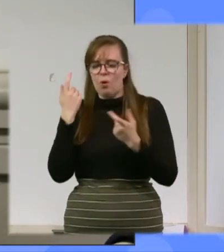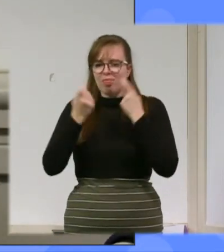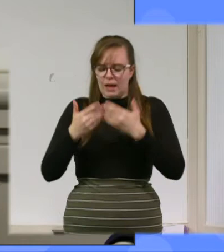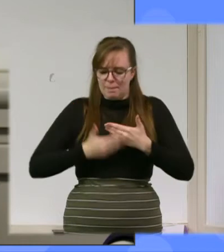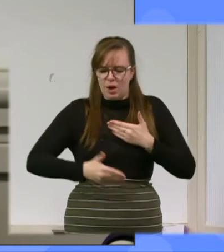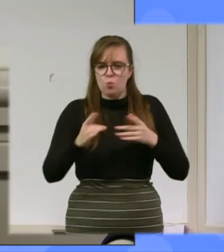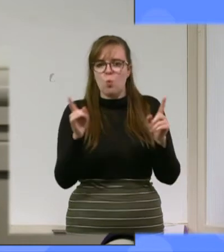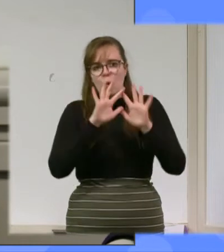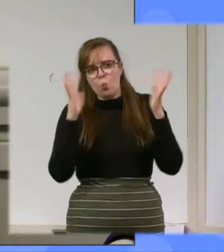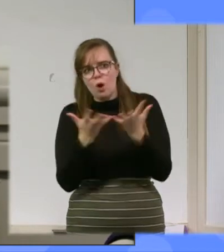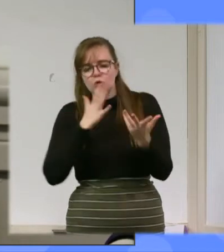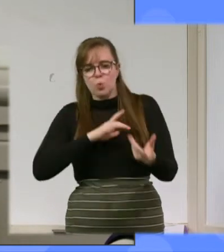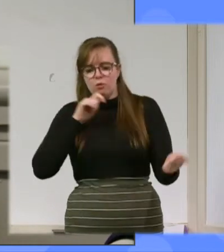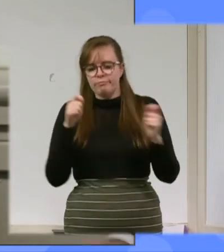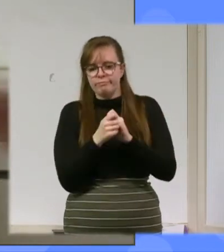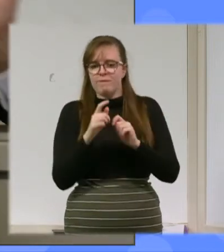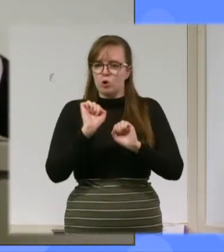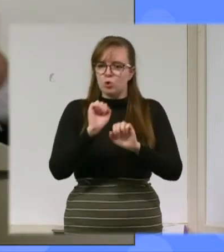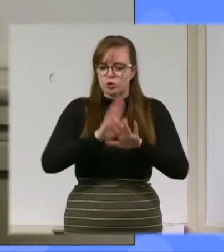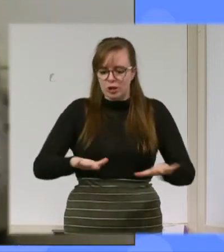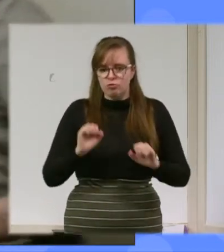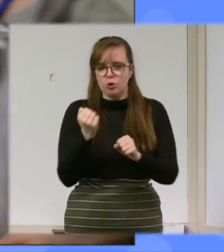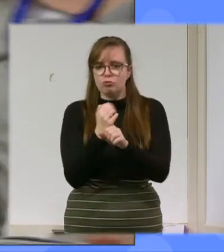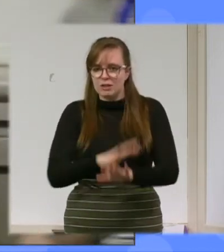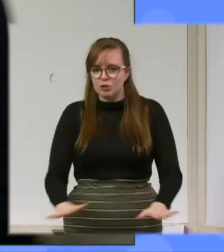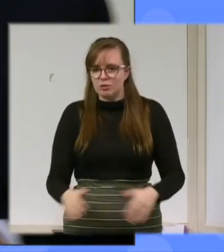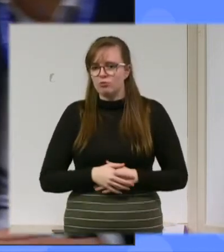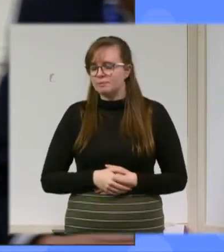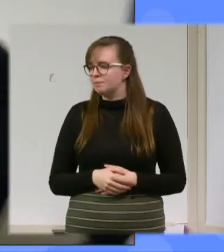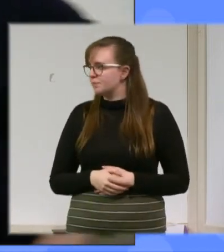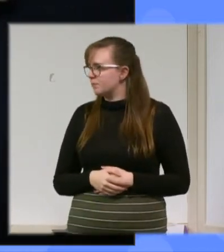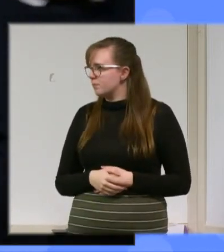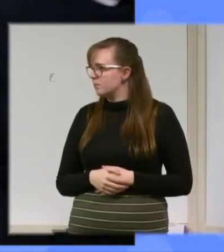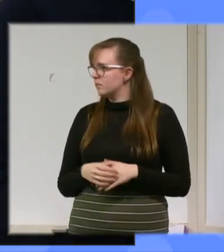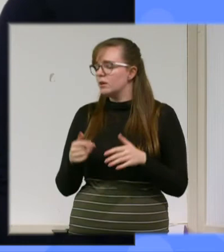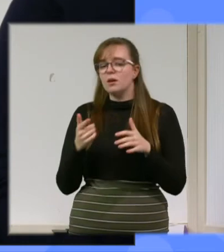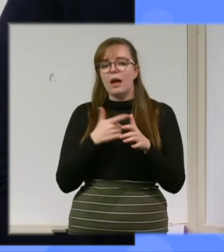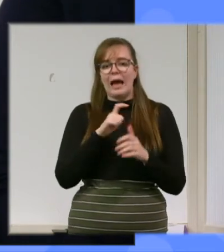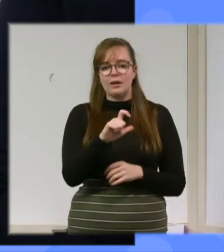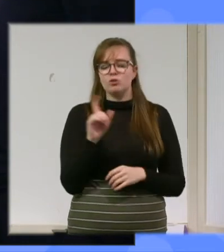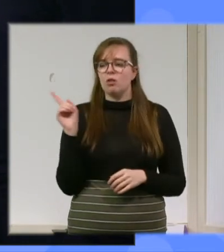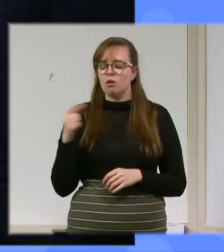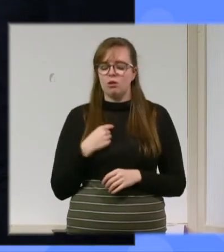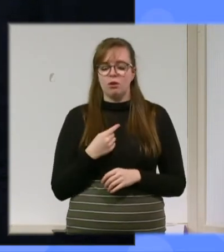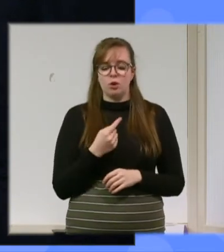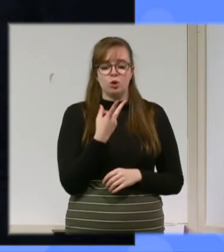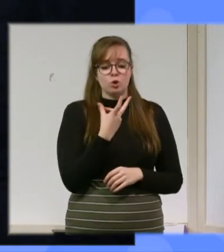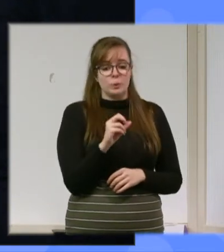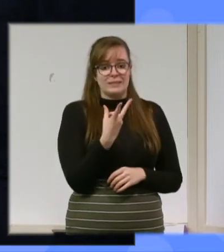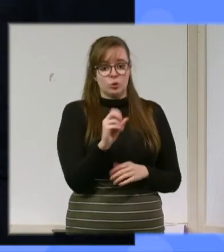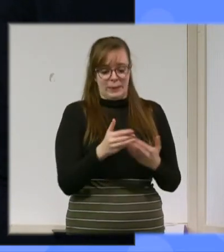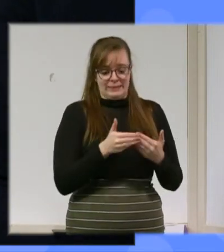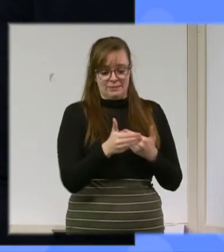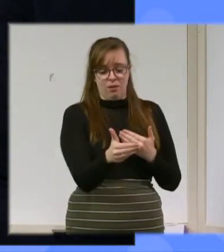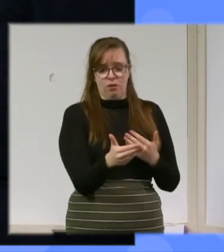world you want for your kids and grandkids as crucial gear there you know